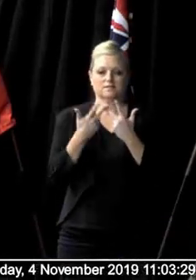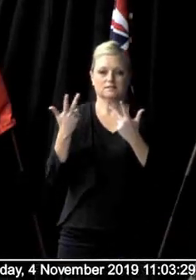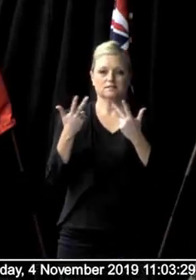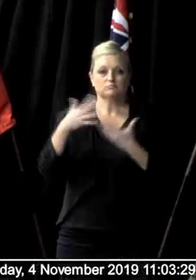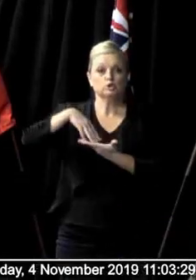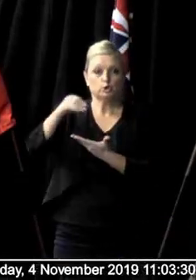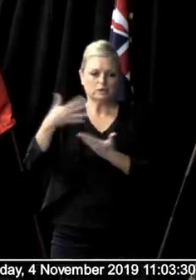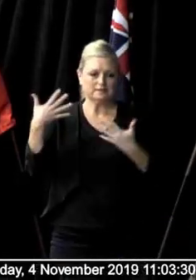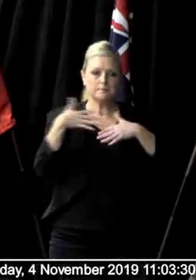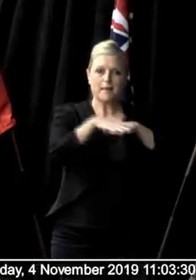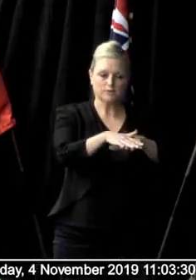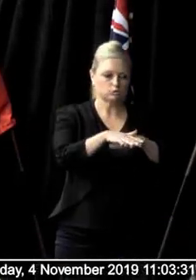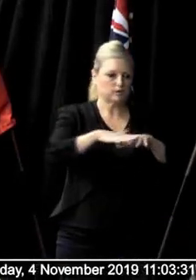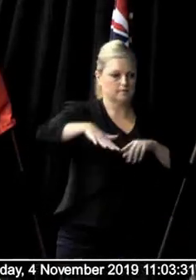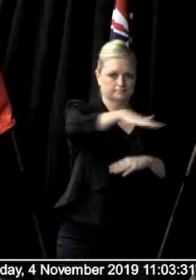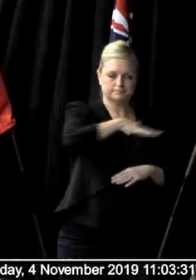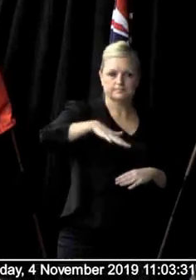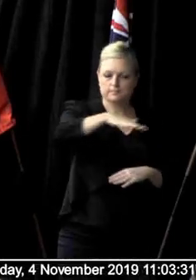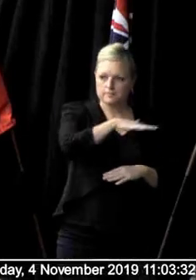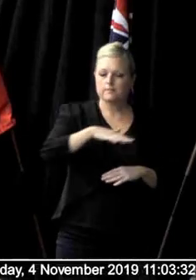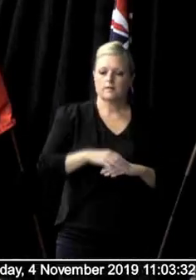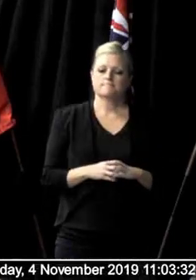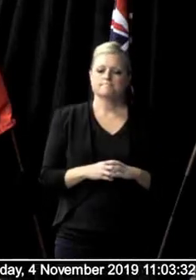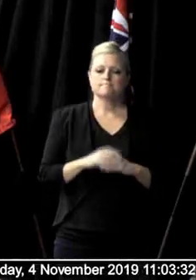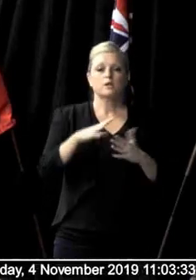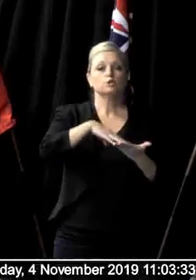that in some educational facilities, students with disability are routinely